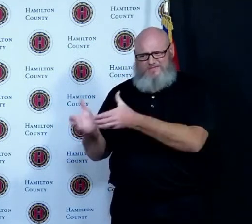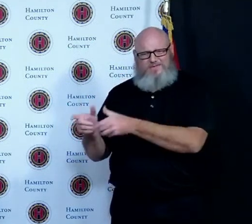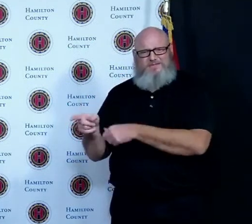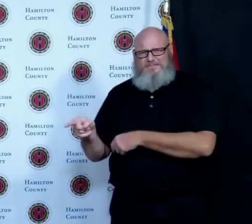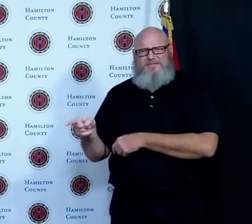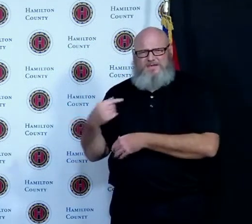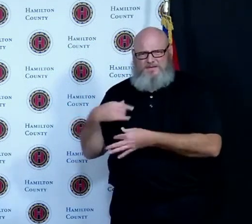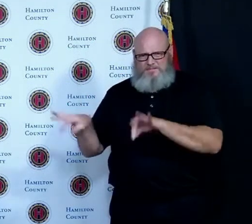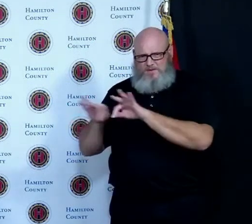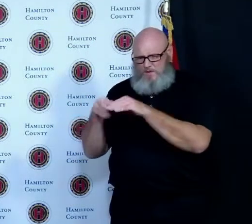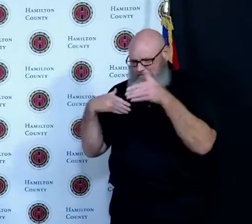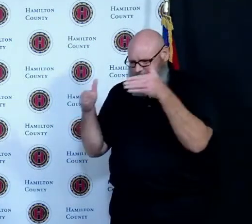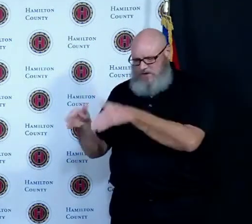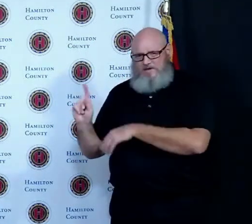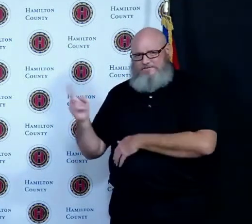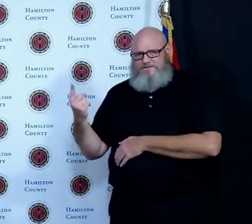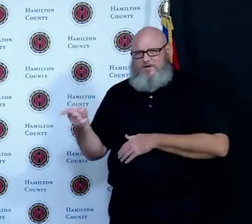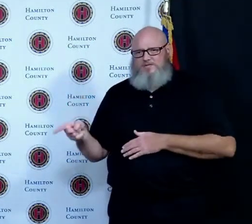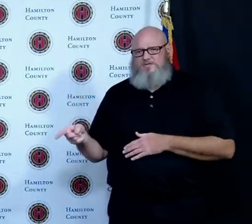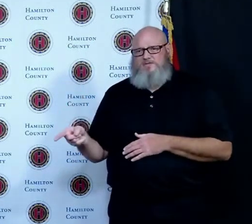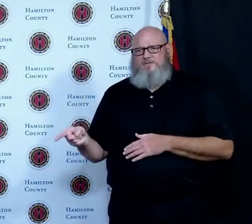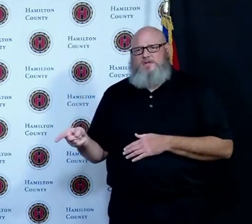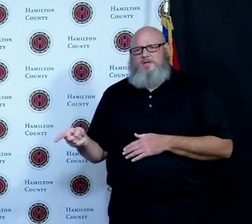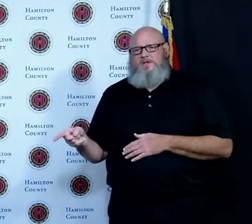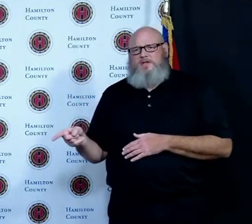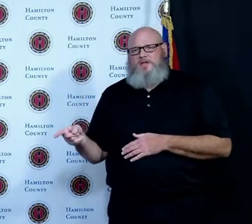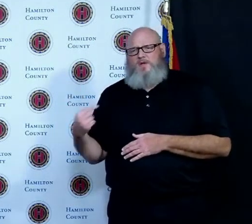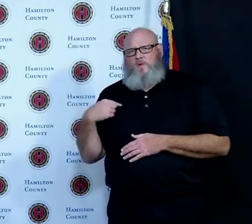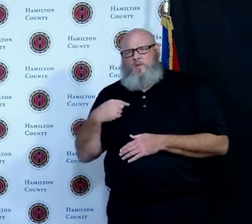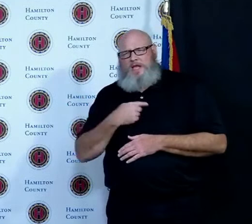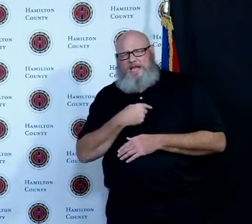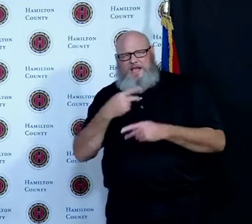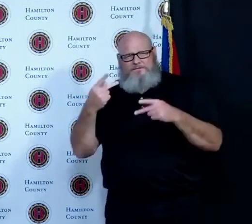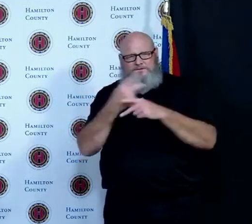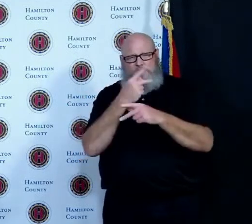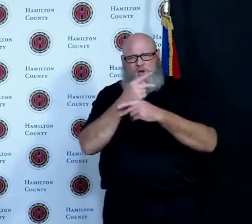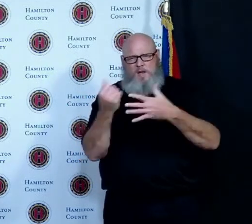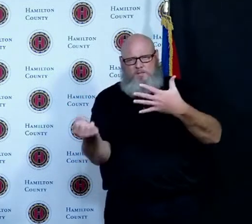priorities and as soon as I have vaccine we will open it up I have encouraged all primary care